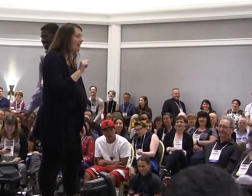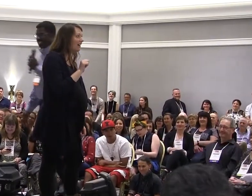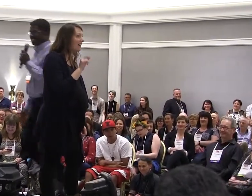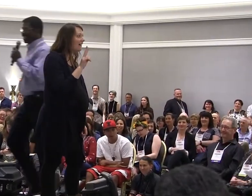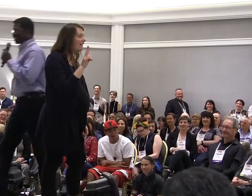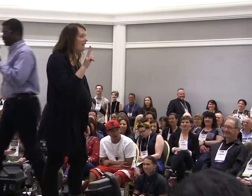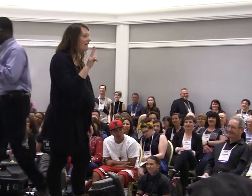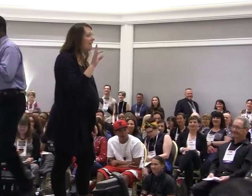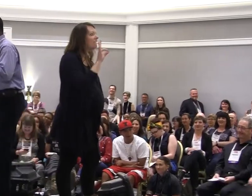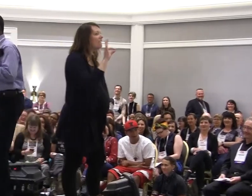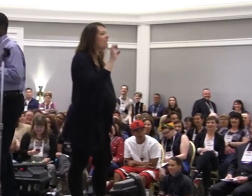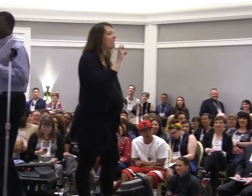It's not a cologne.